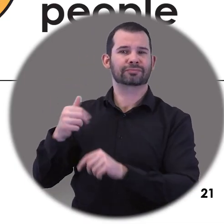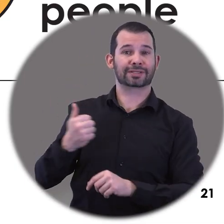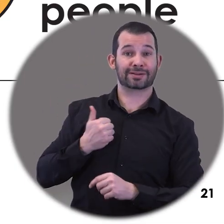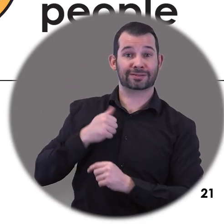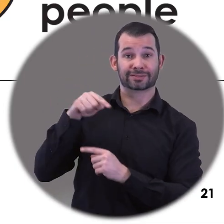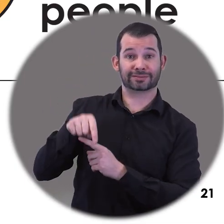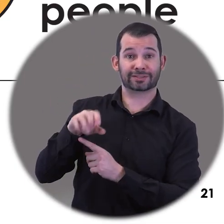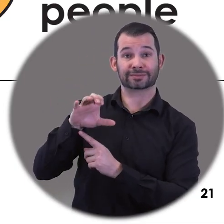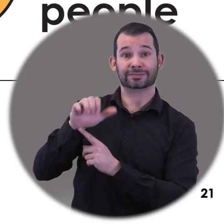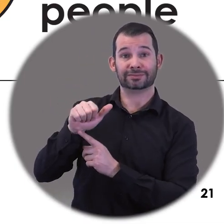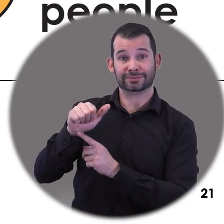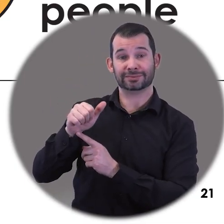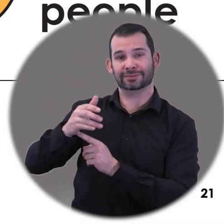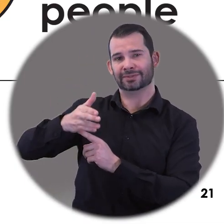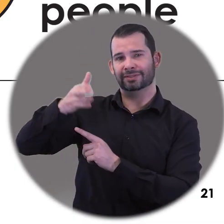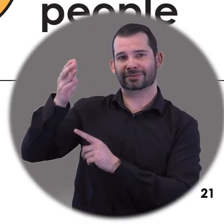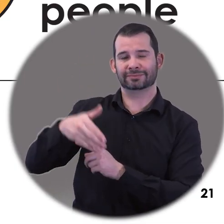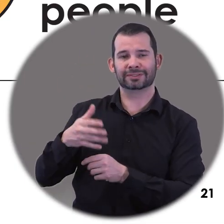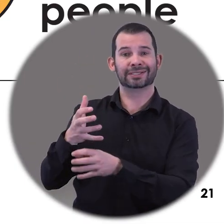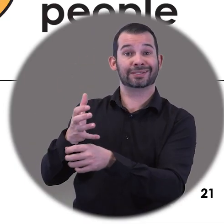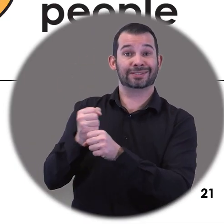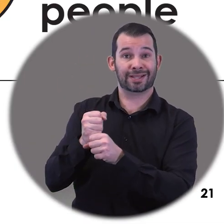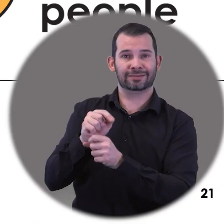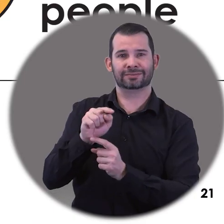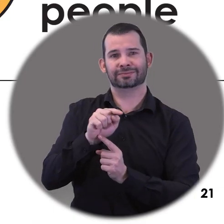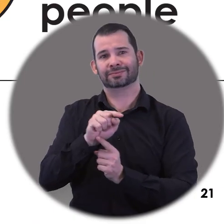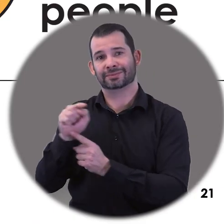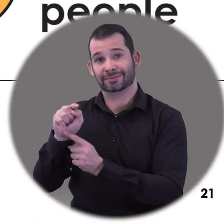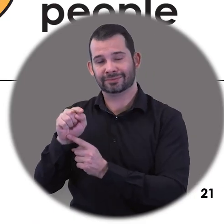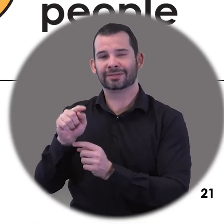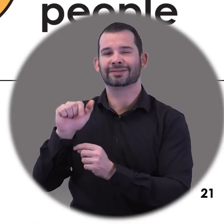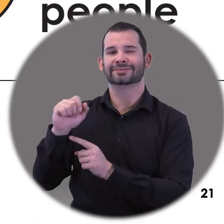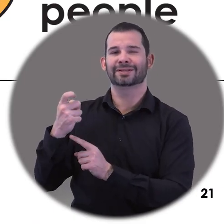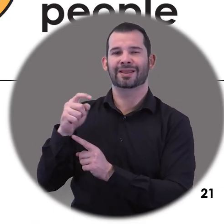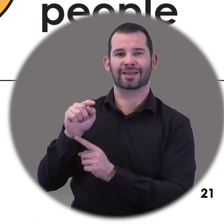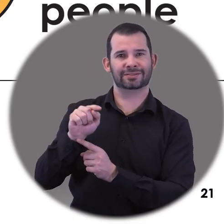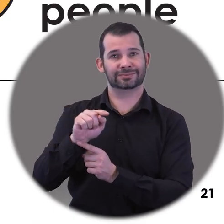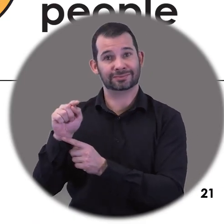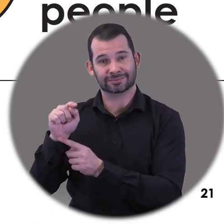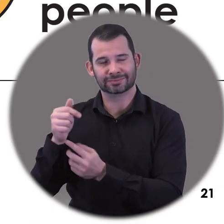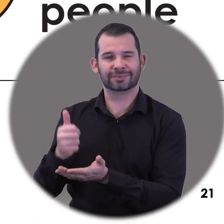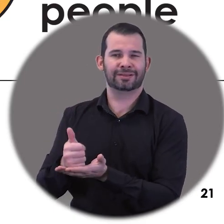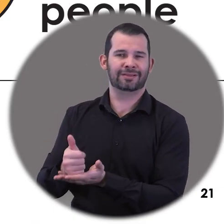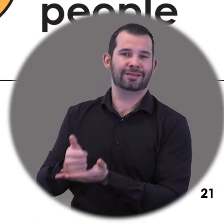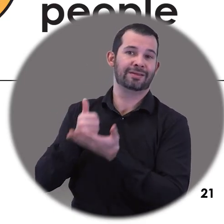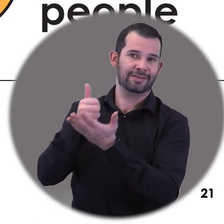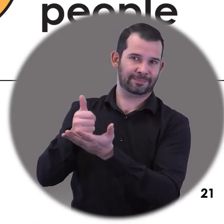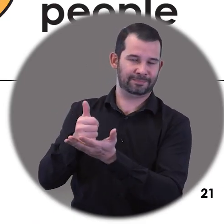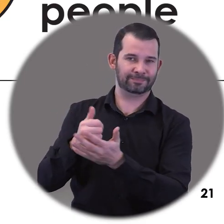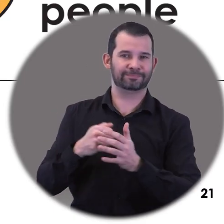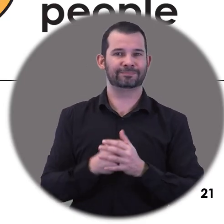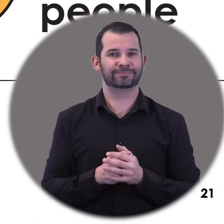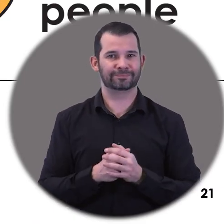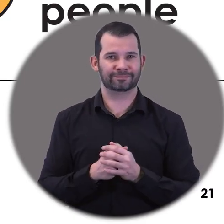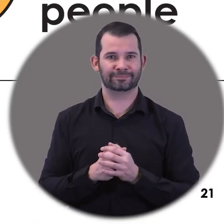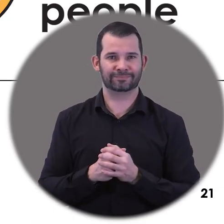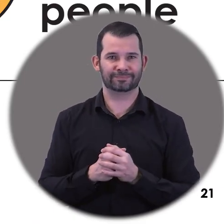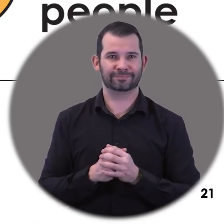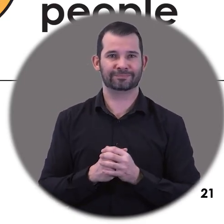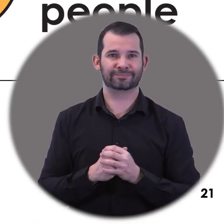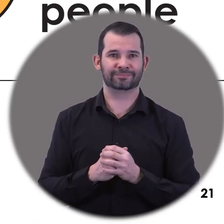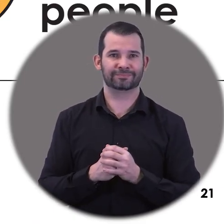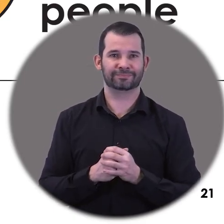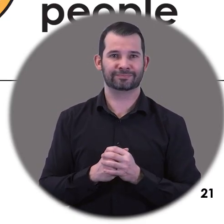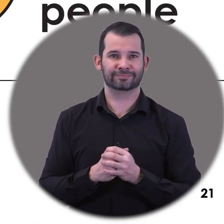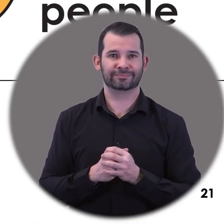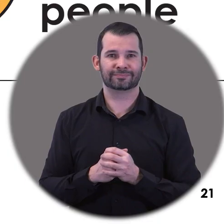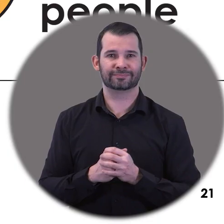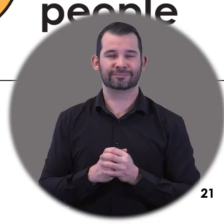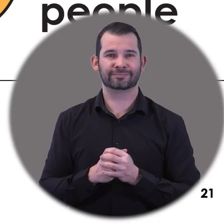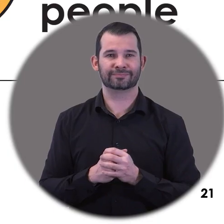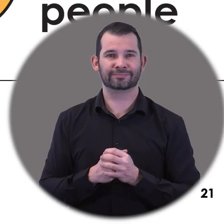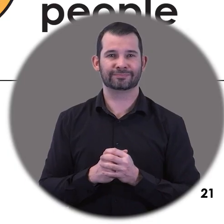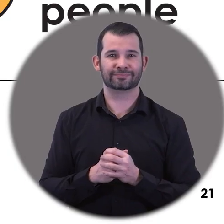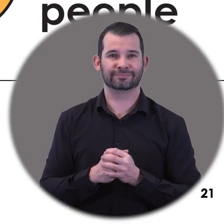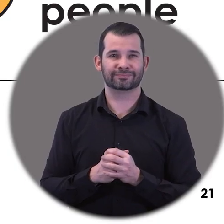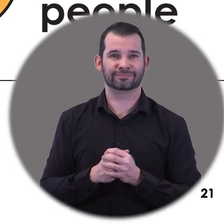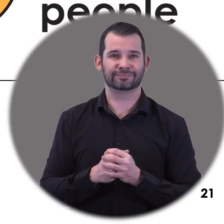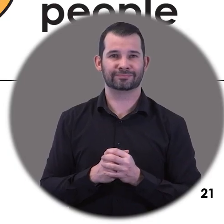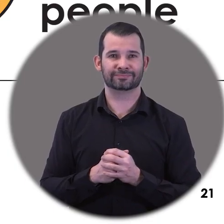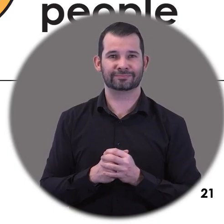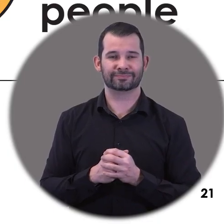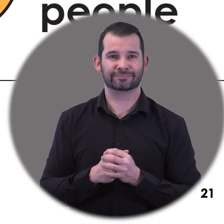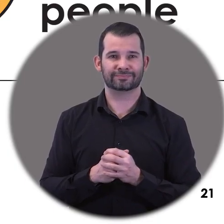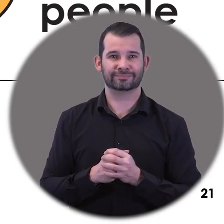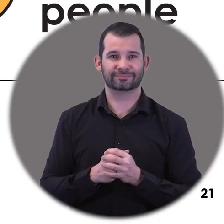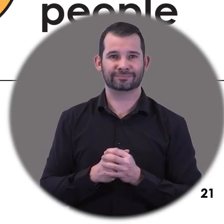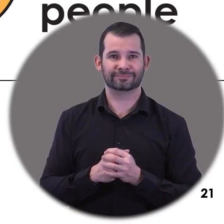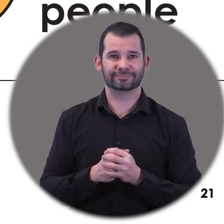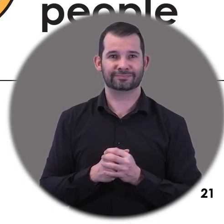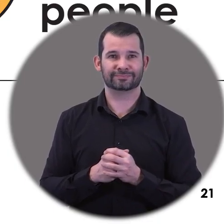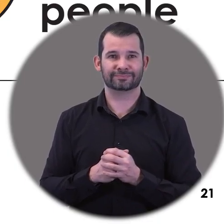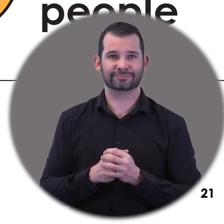go to canada.ca/get-tax-help